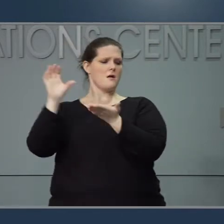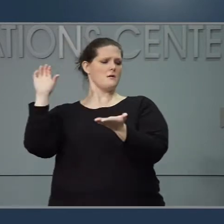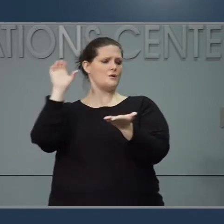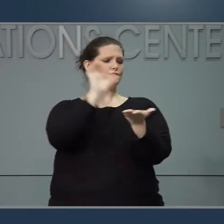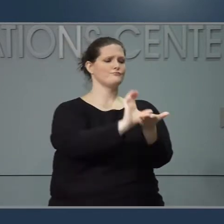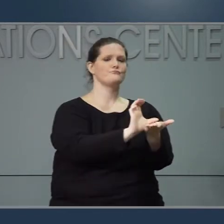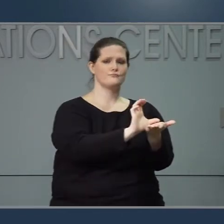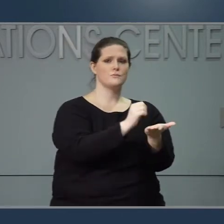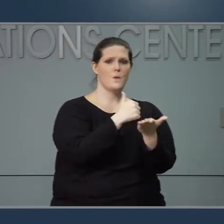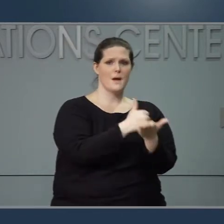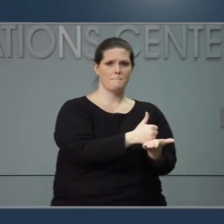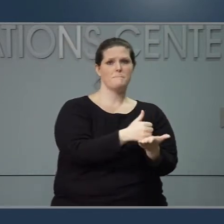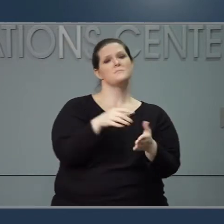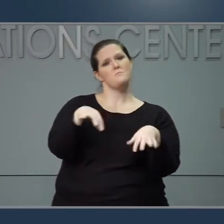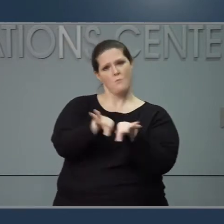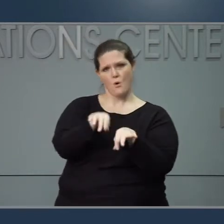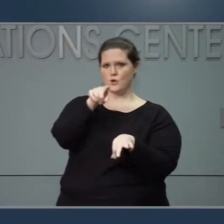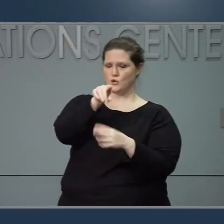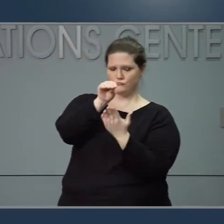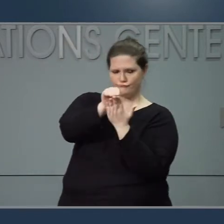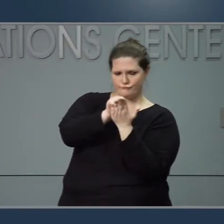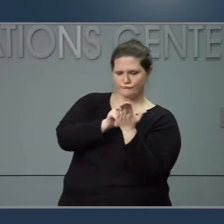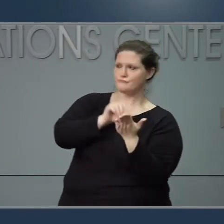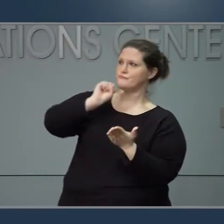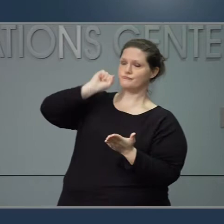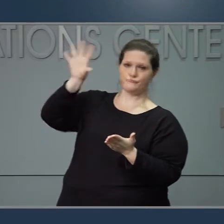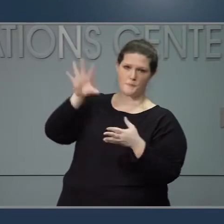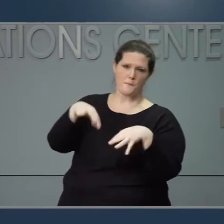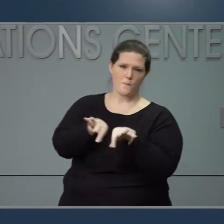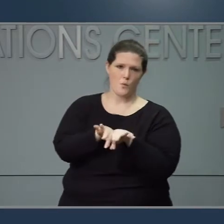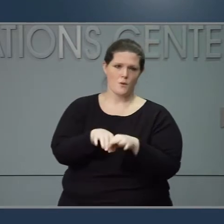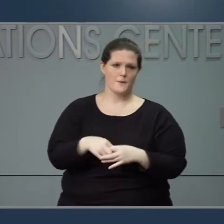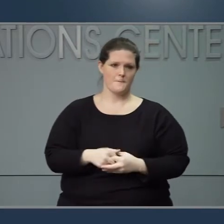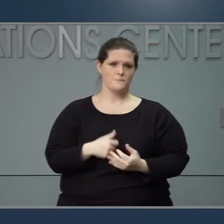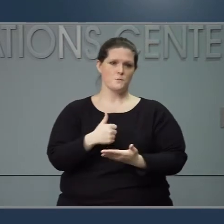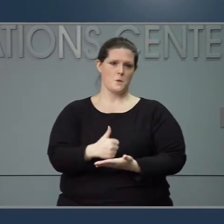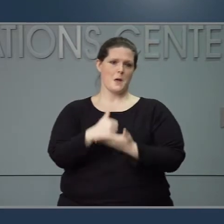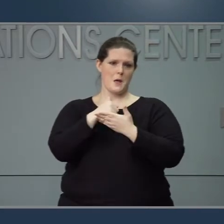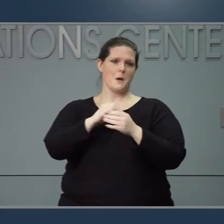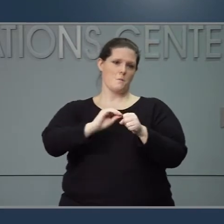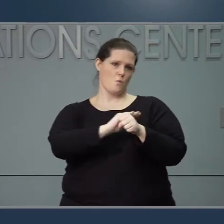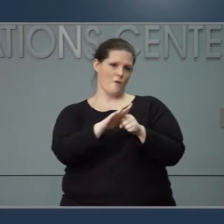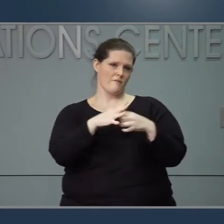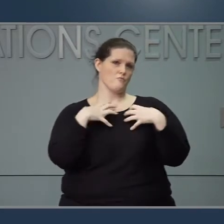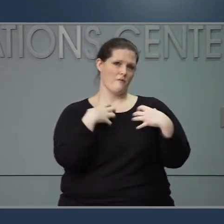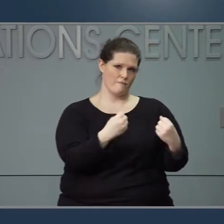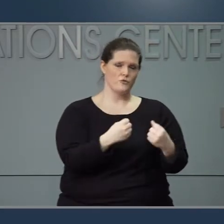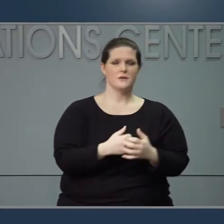PROTEGIDO A LOS NORA NORCAROLINOS Y ALGUNOS HAN